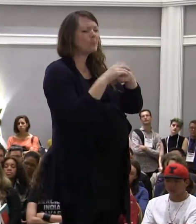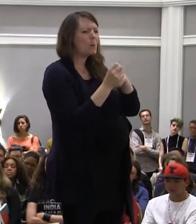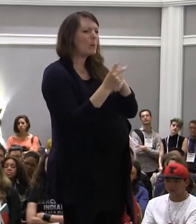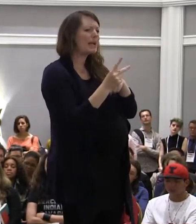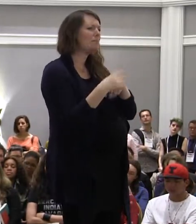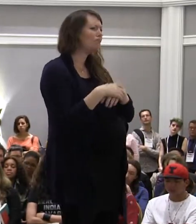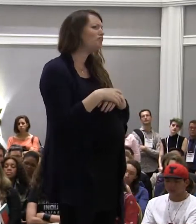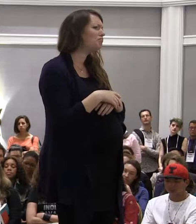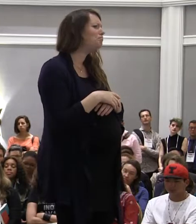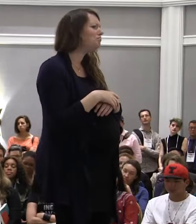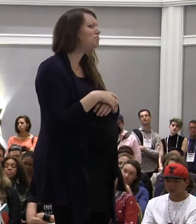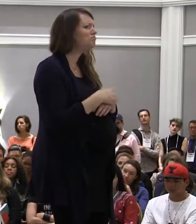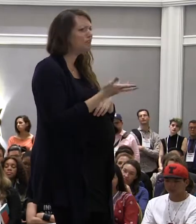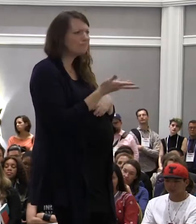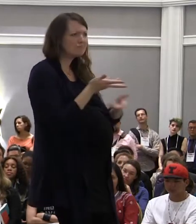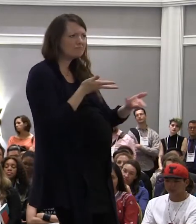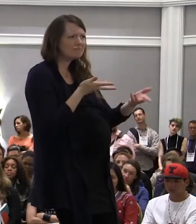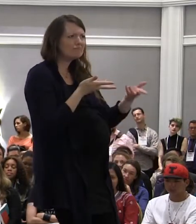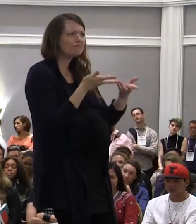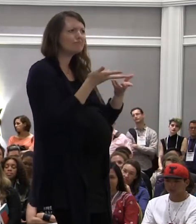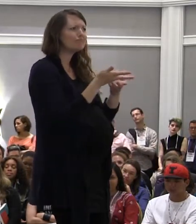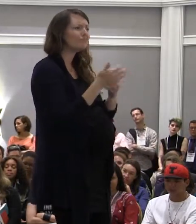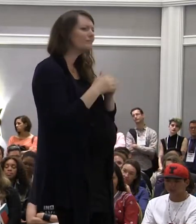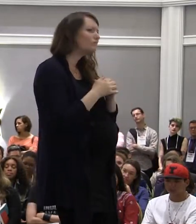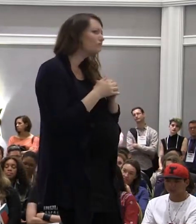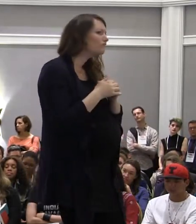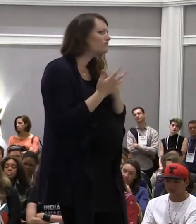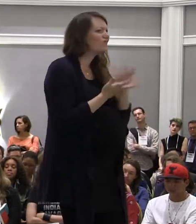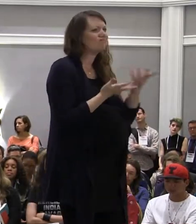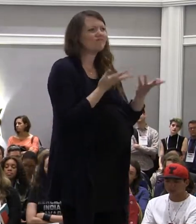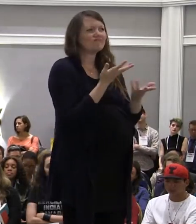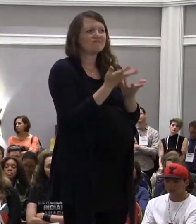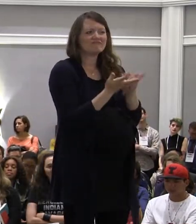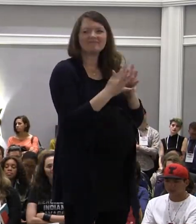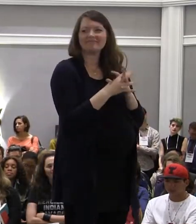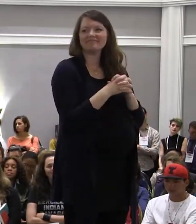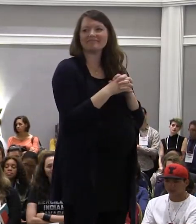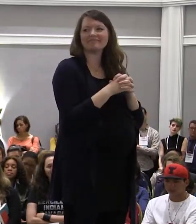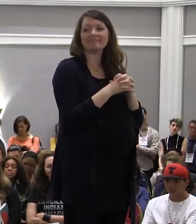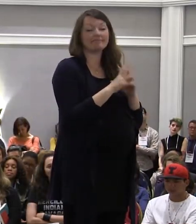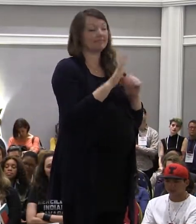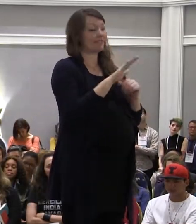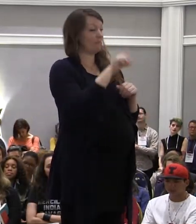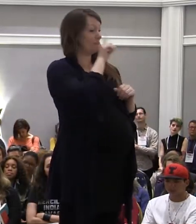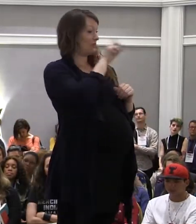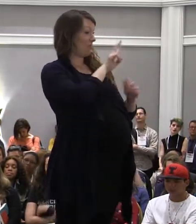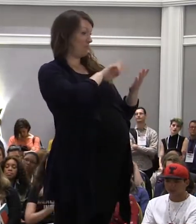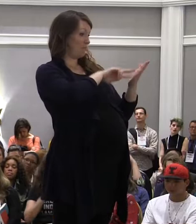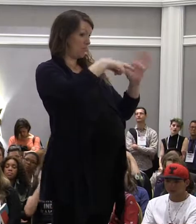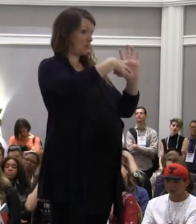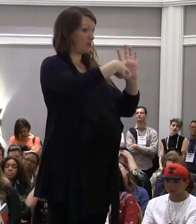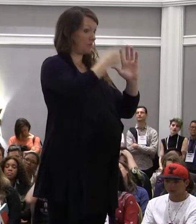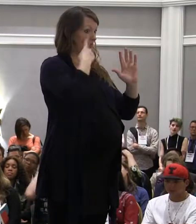We are kind of going to the motions. The purpose, I think, of these affinity spaces.